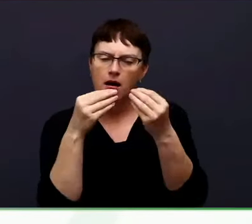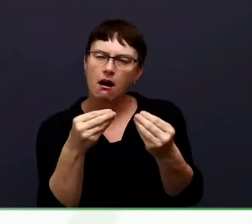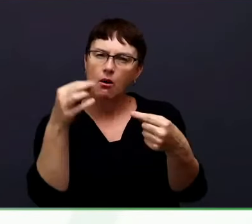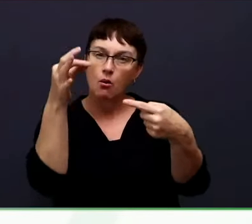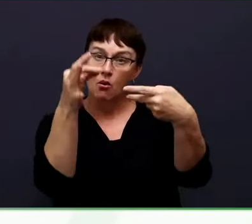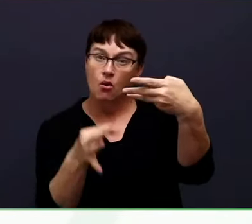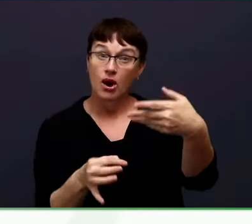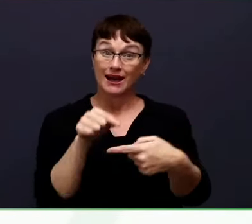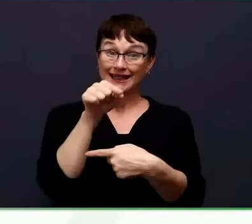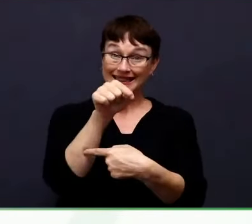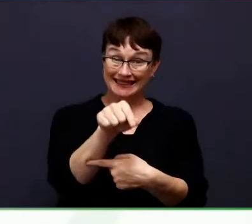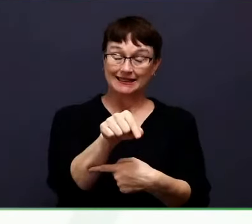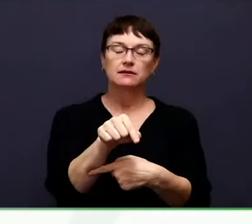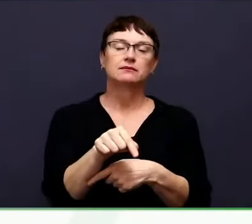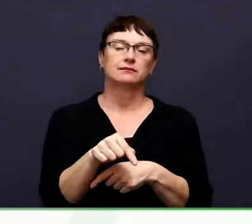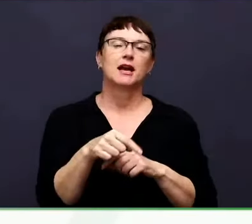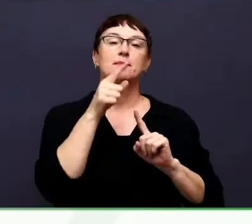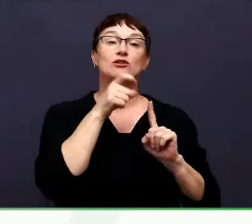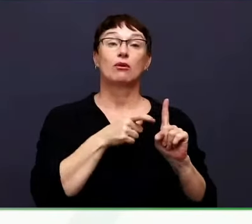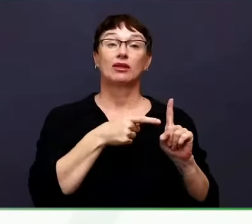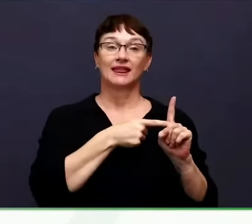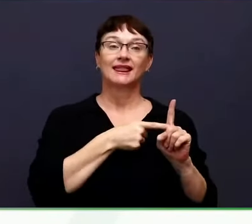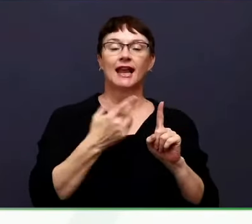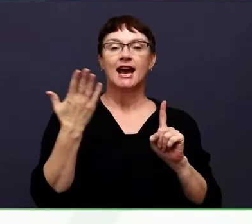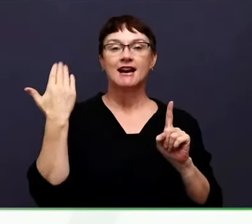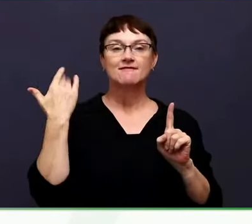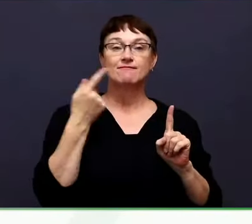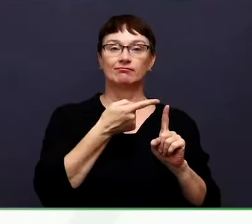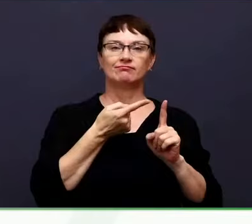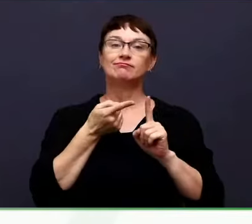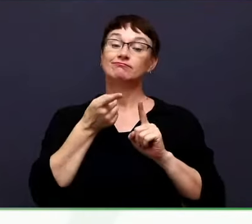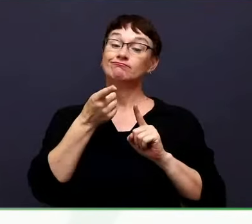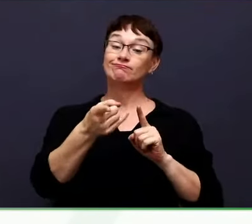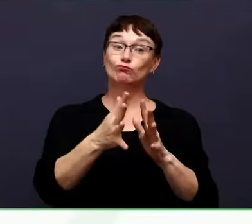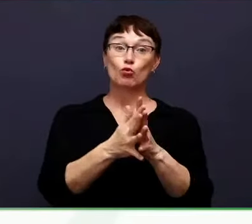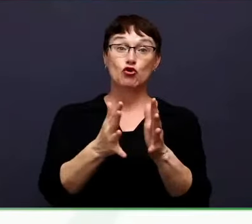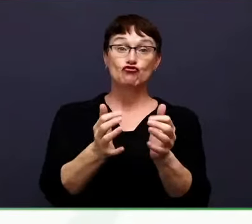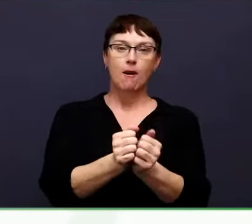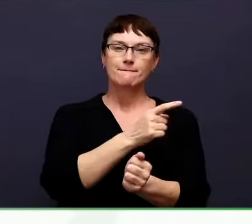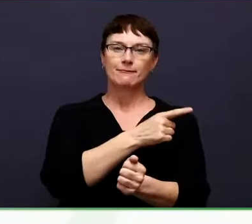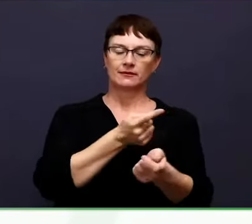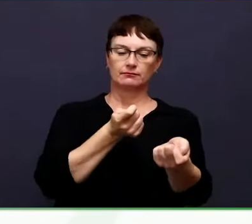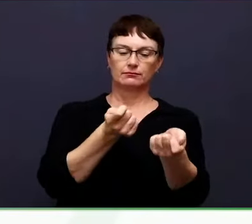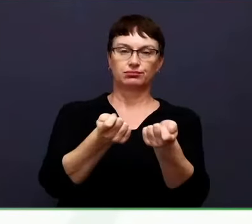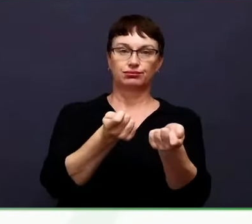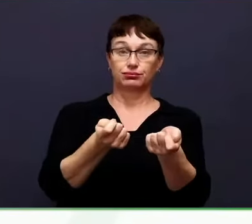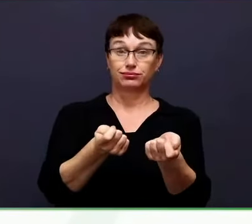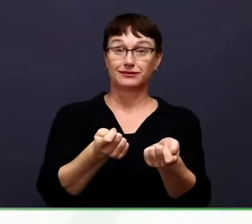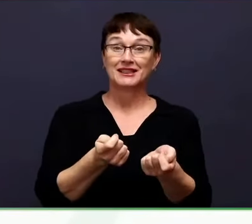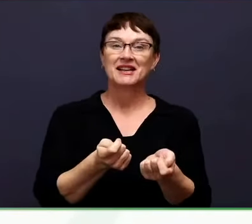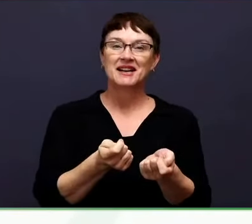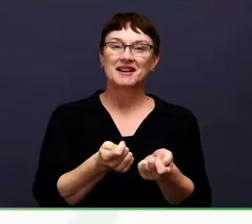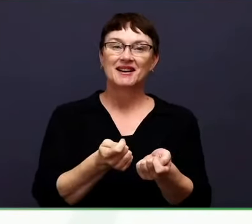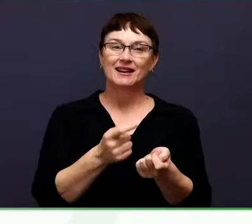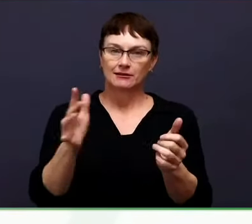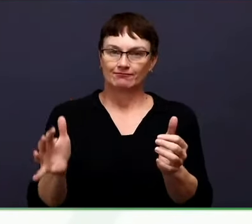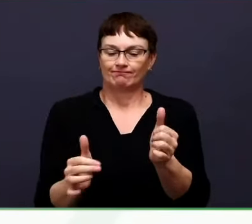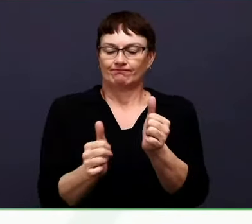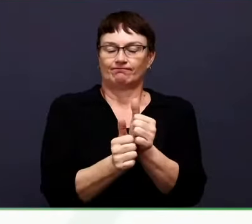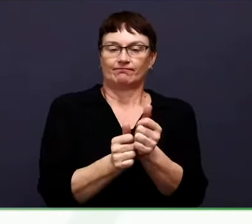And again the last slide I would like to show, sitting in the front